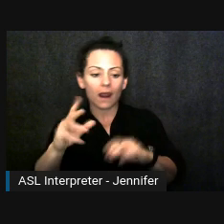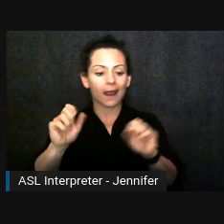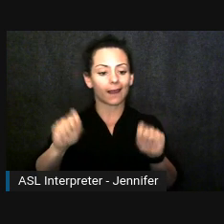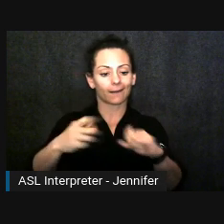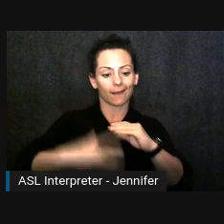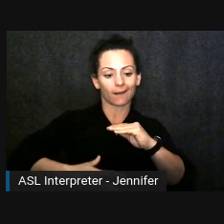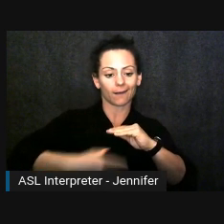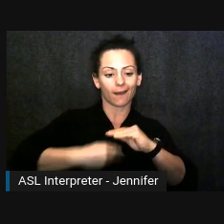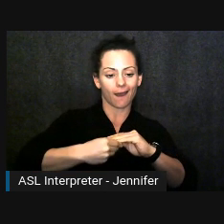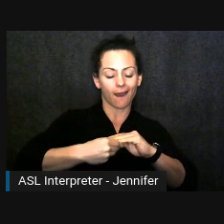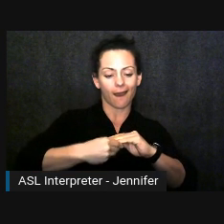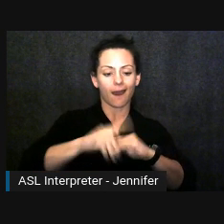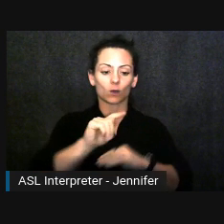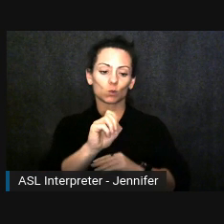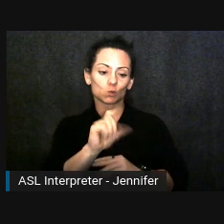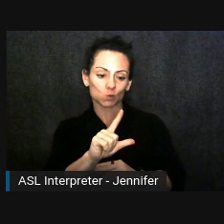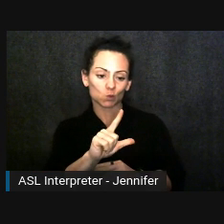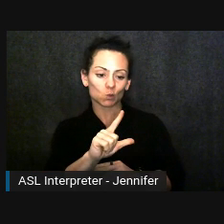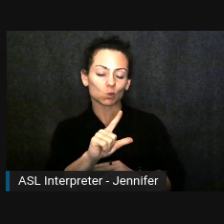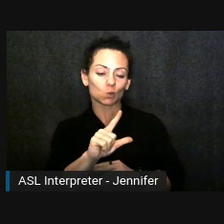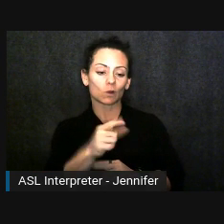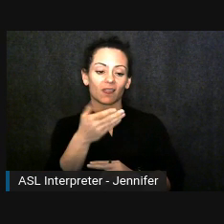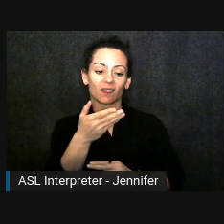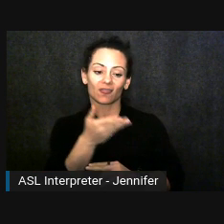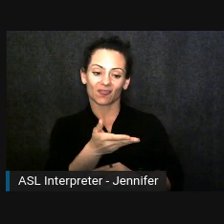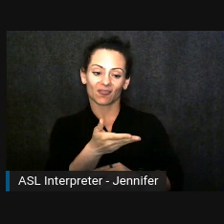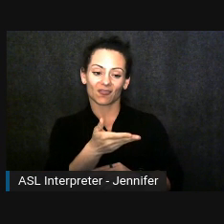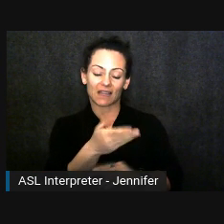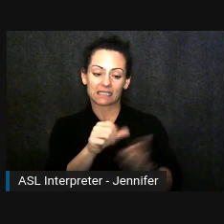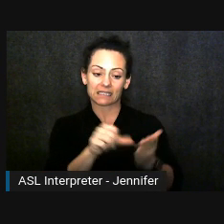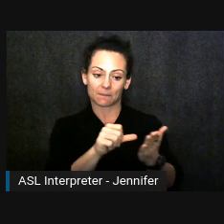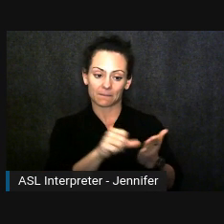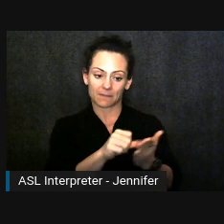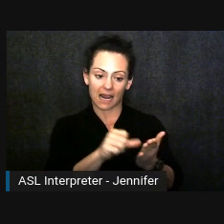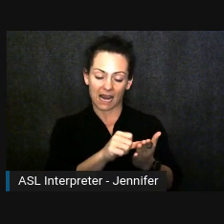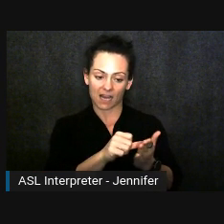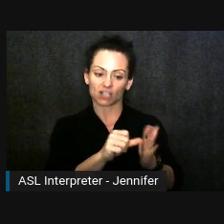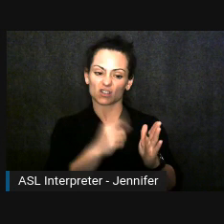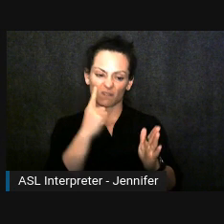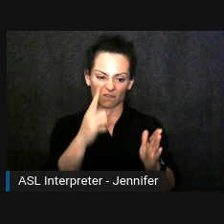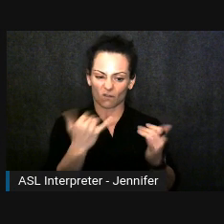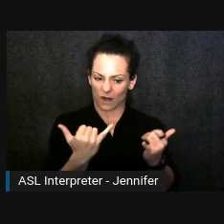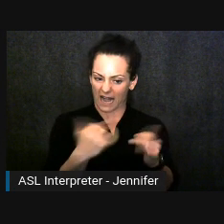but I am going to find a better way to present the information you want